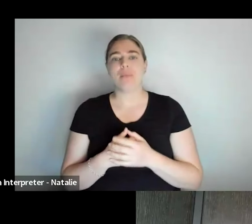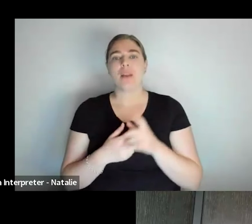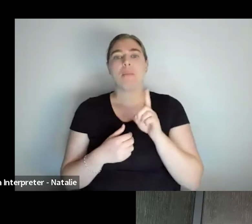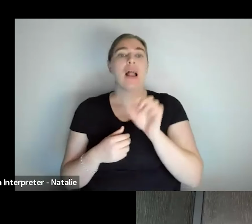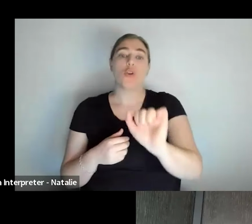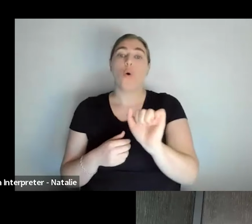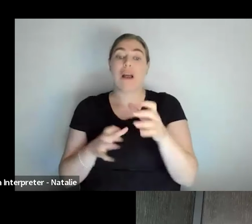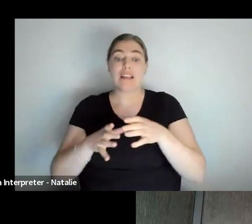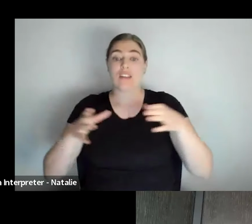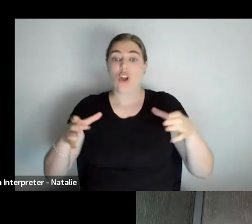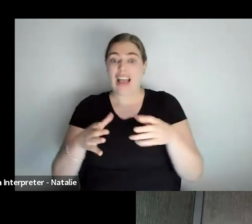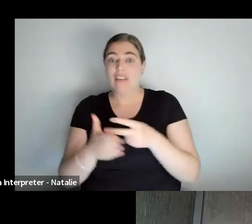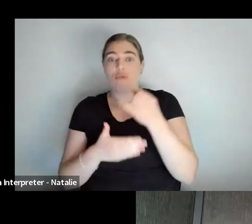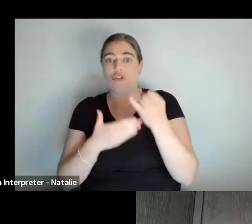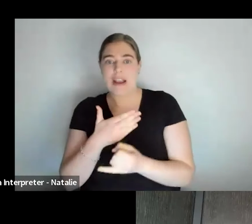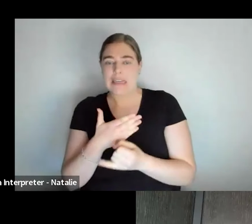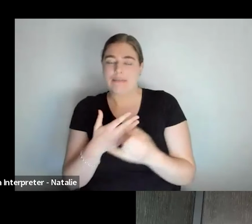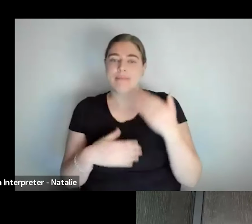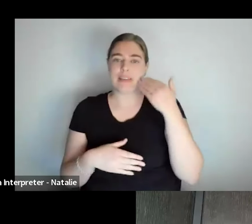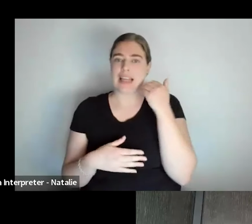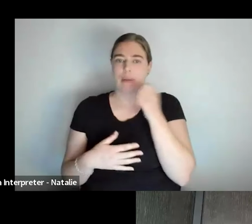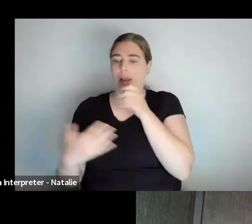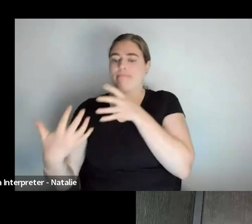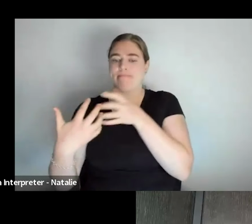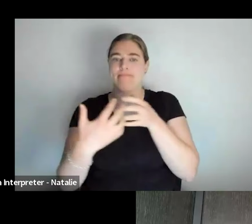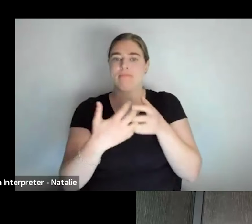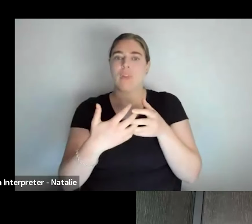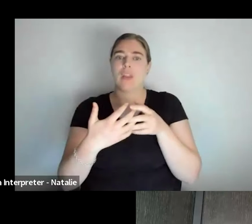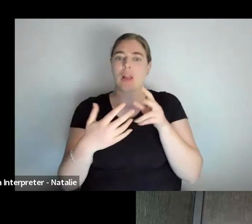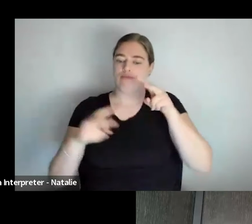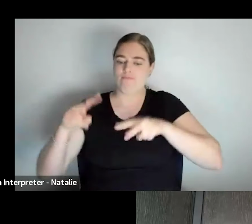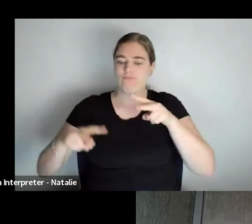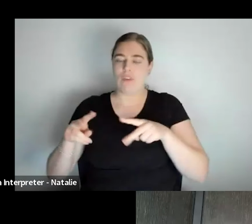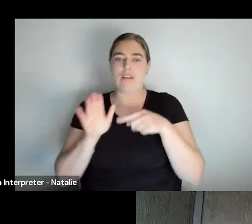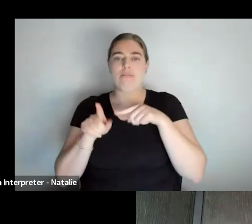be assessed against the criteria. And we are looking to support a very diverse group of